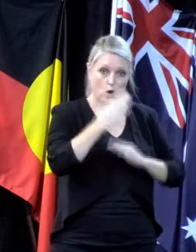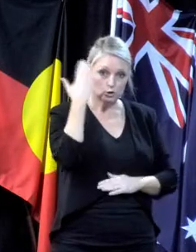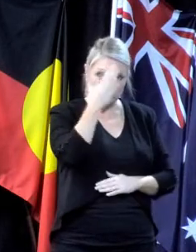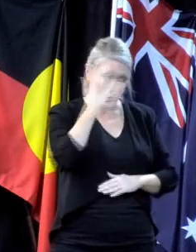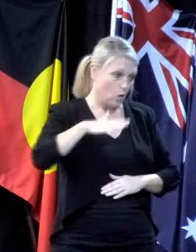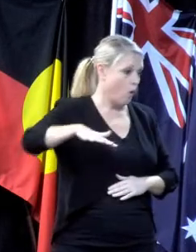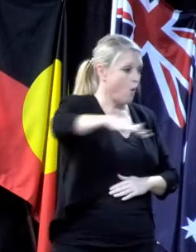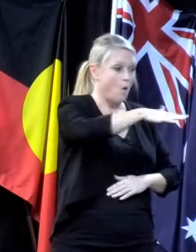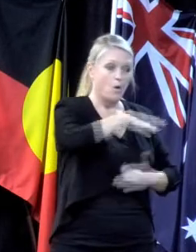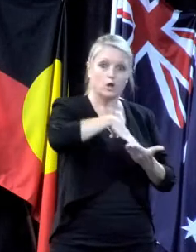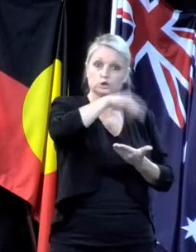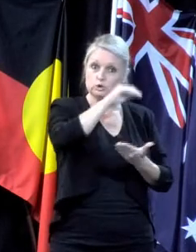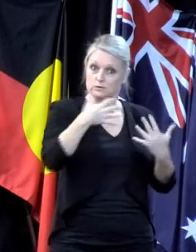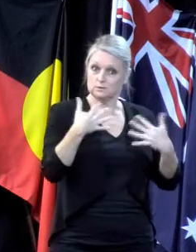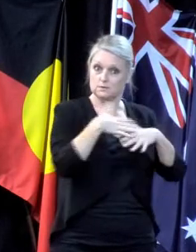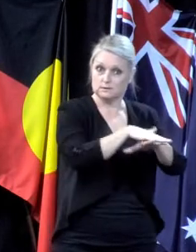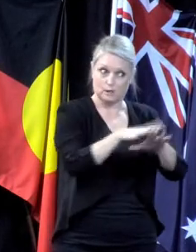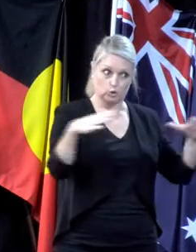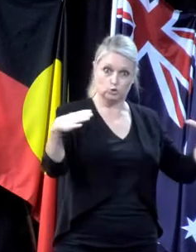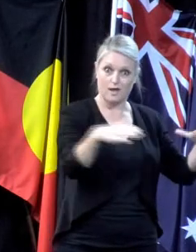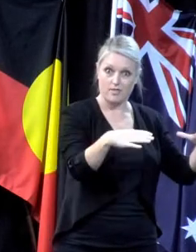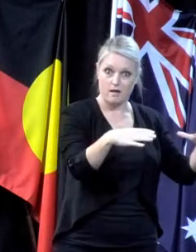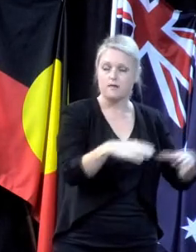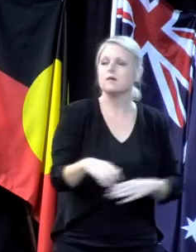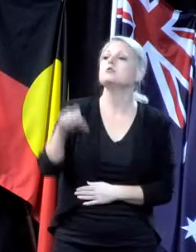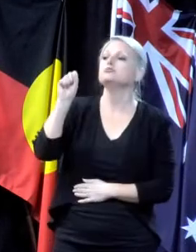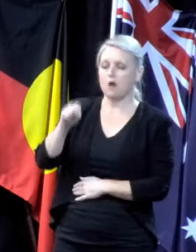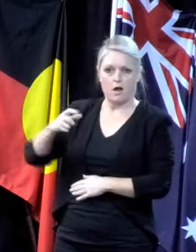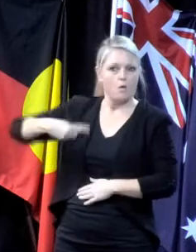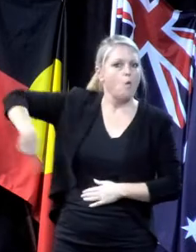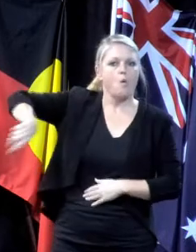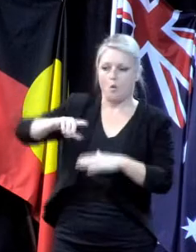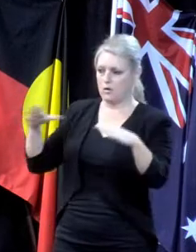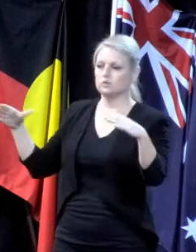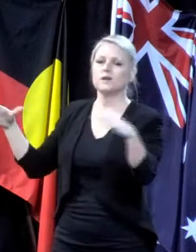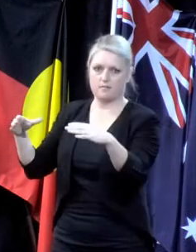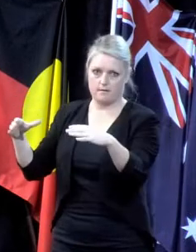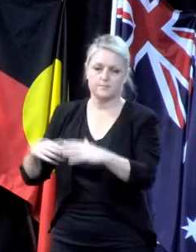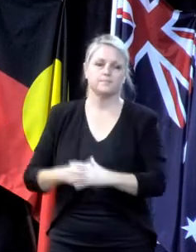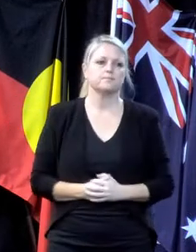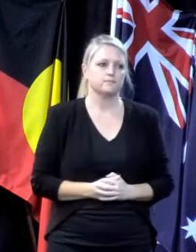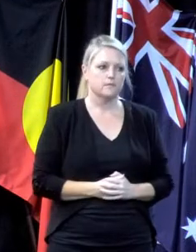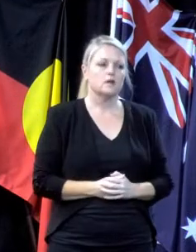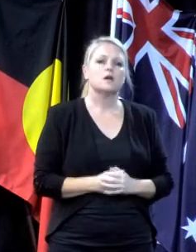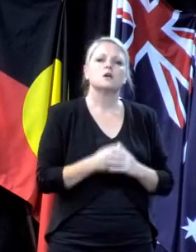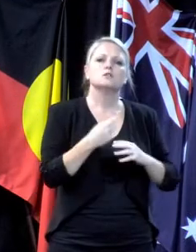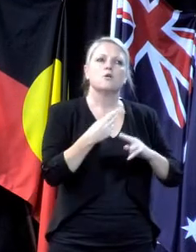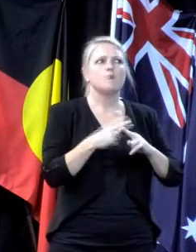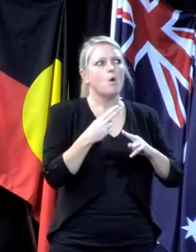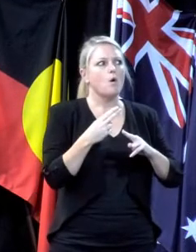All students. And, in terms of implementing inclusion in your role,